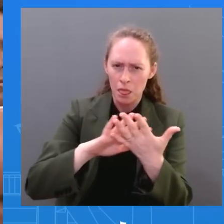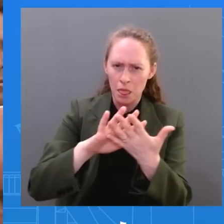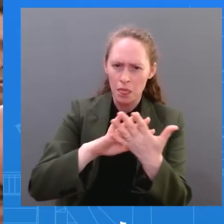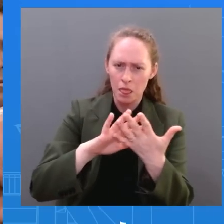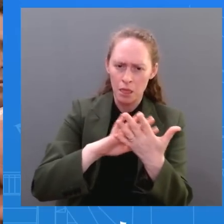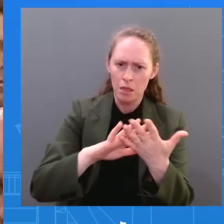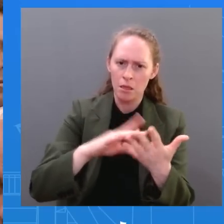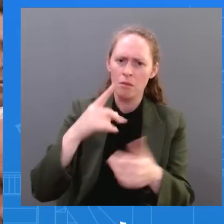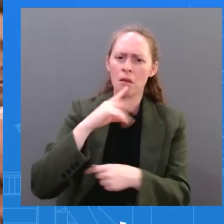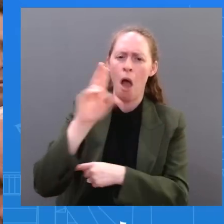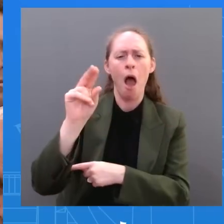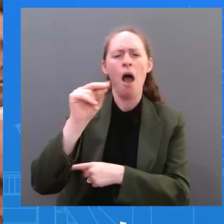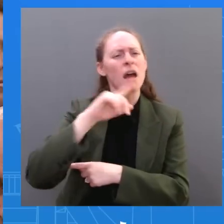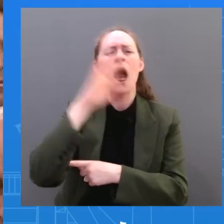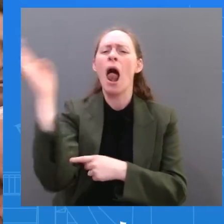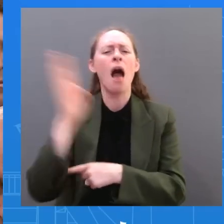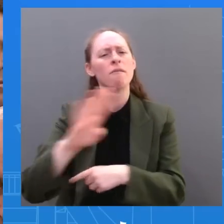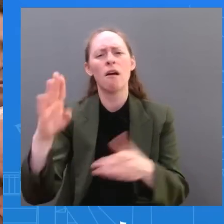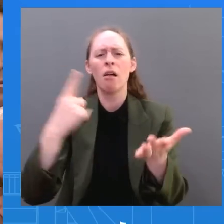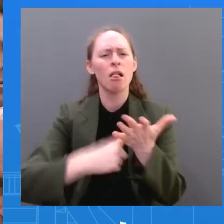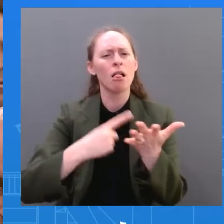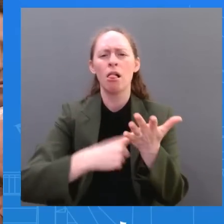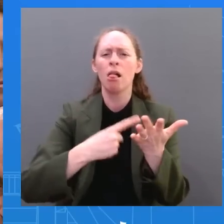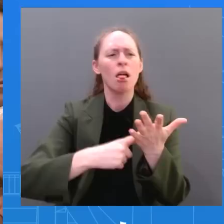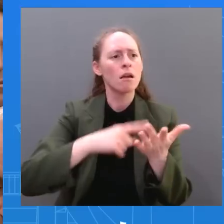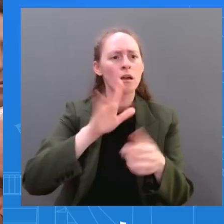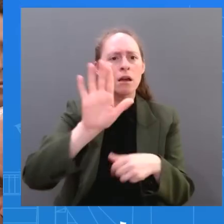that's been obtained by the Daily Mail and the Washington Examiner,